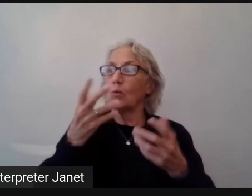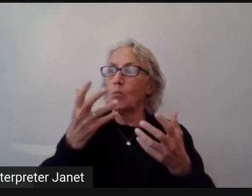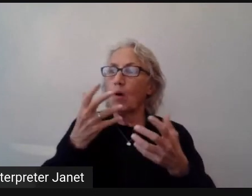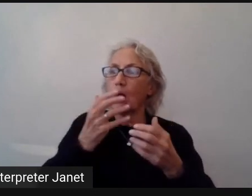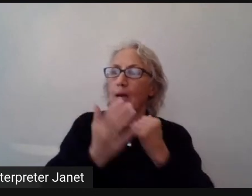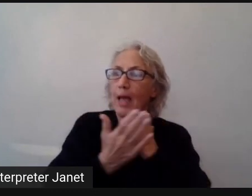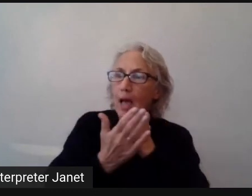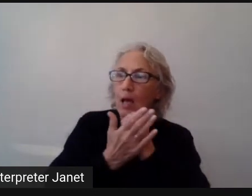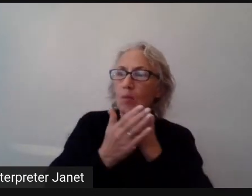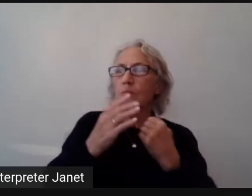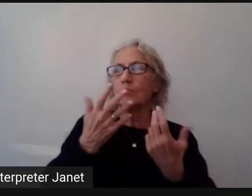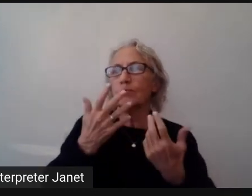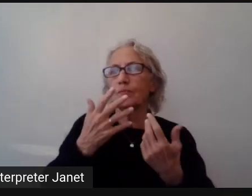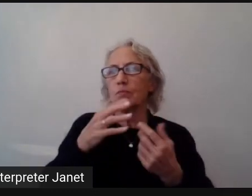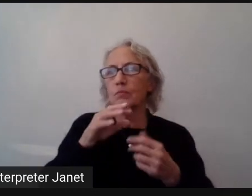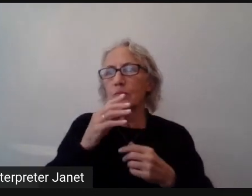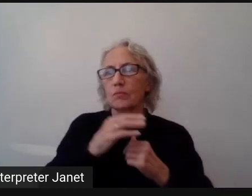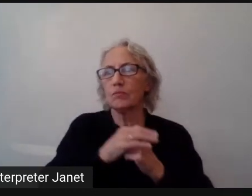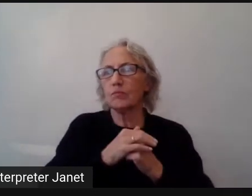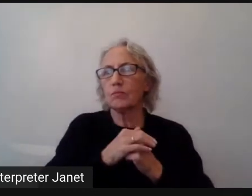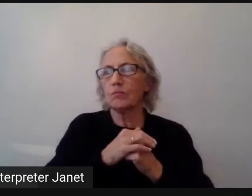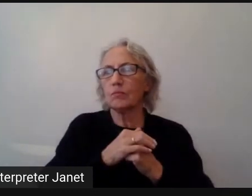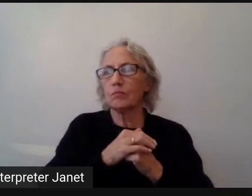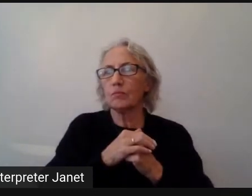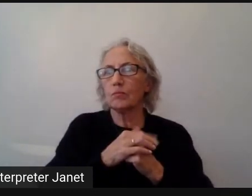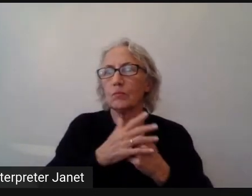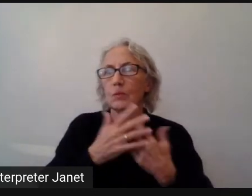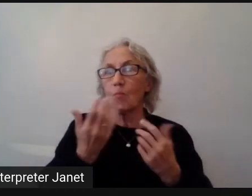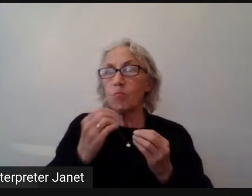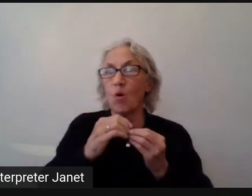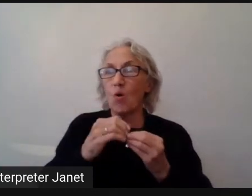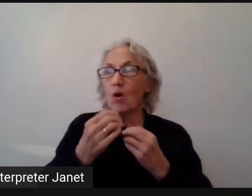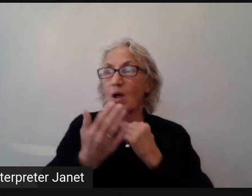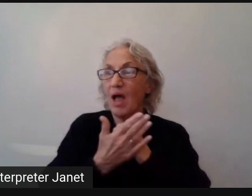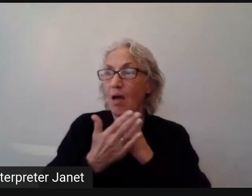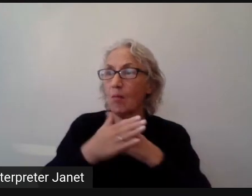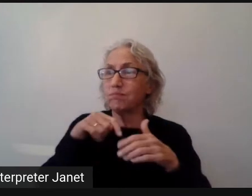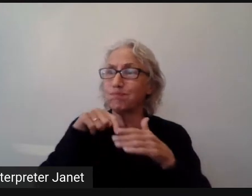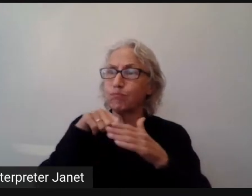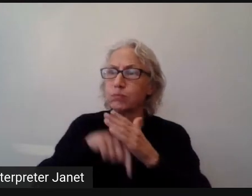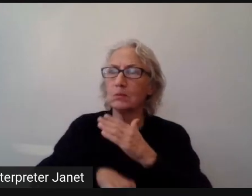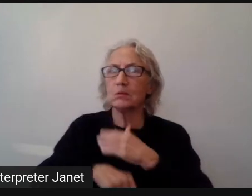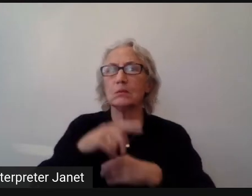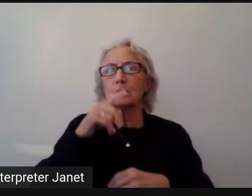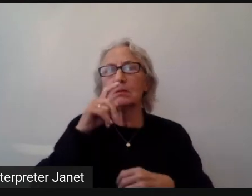to a Joomla project, you can go to the volunteers portal,